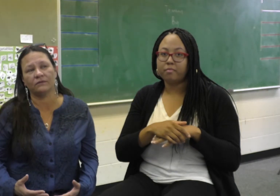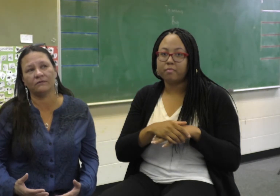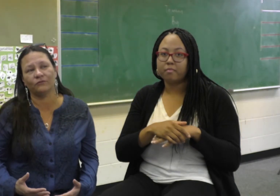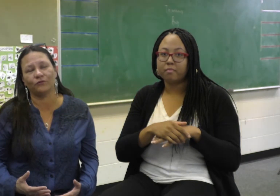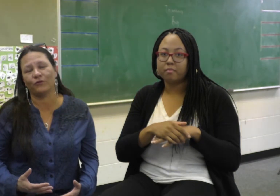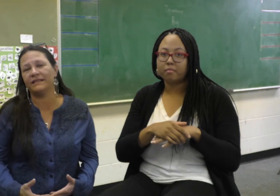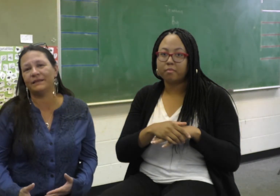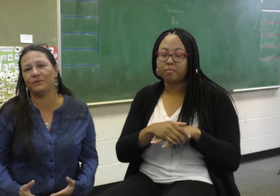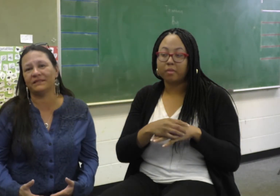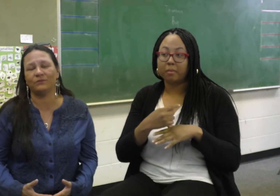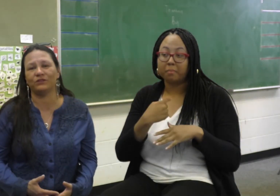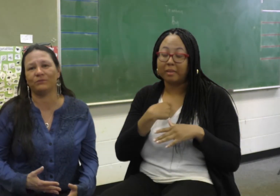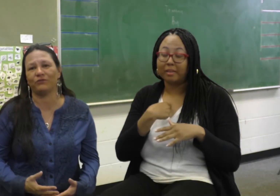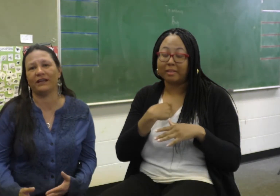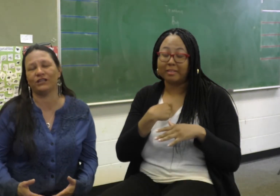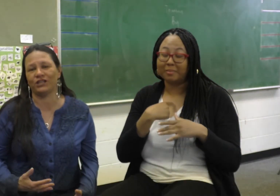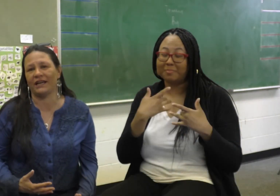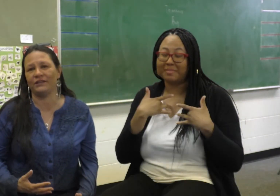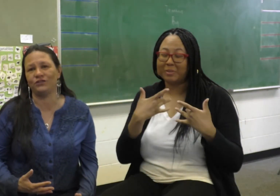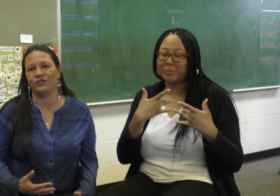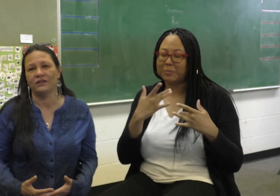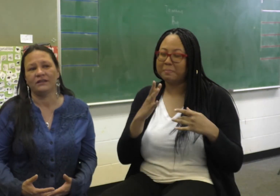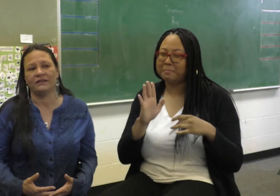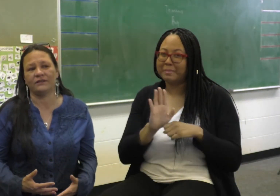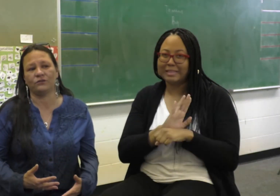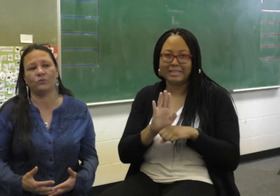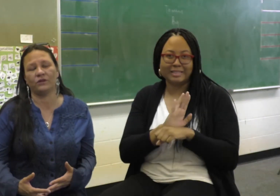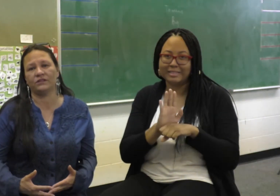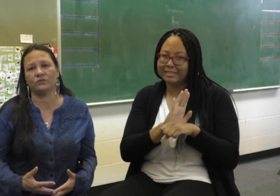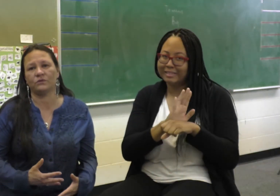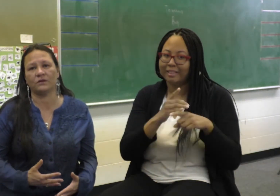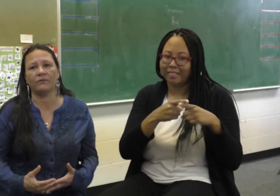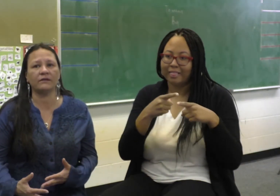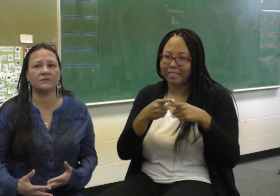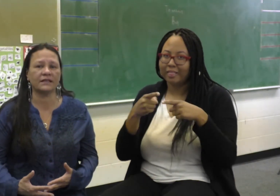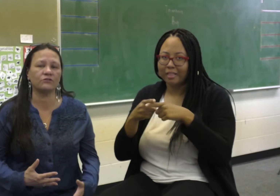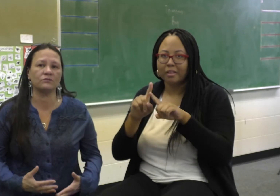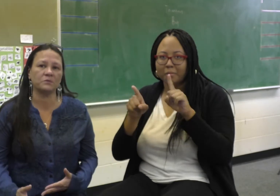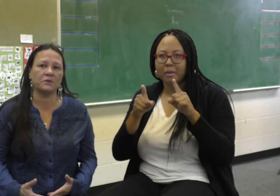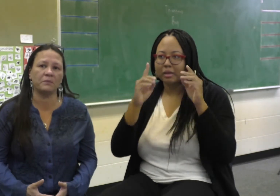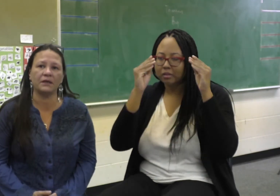And I’m, more or less, crazy busy which I’m trying to change,